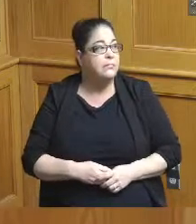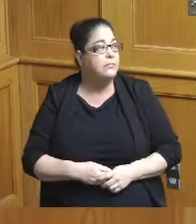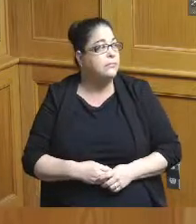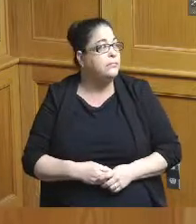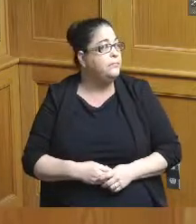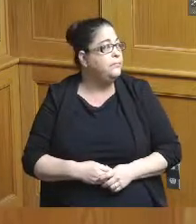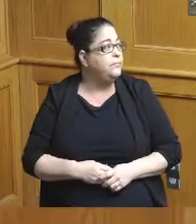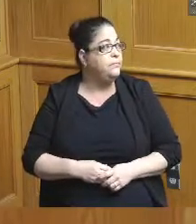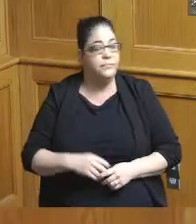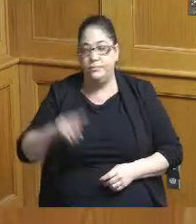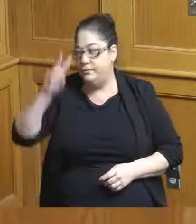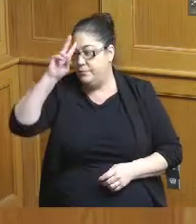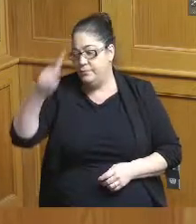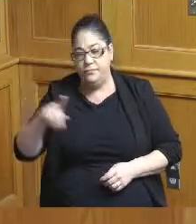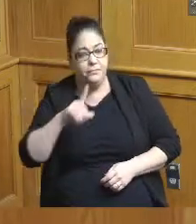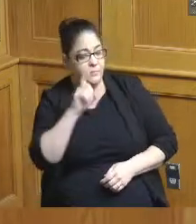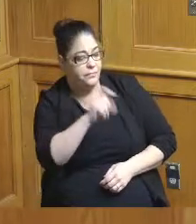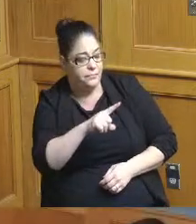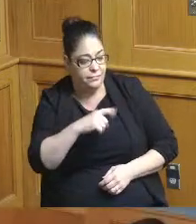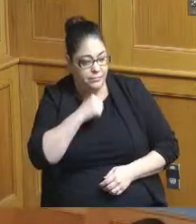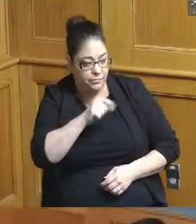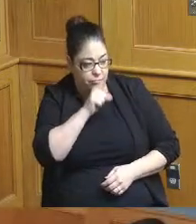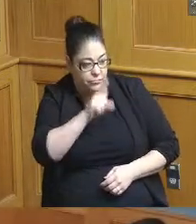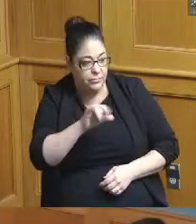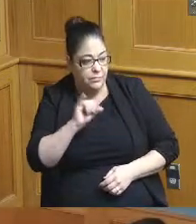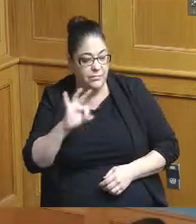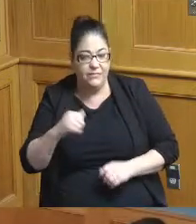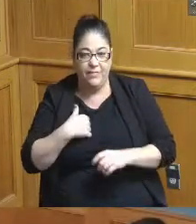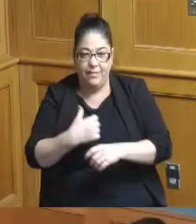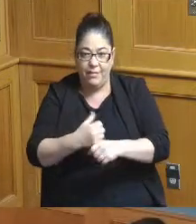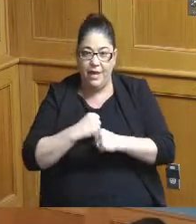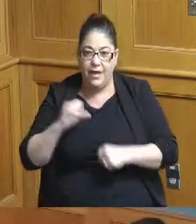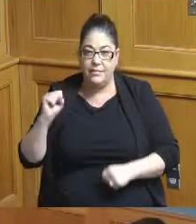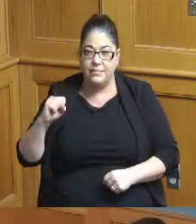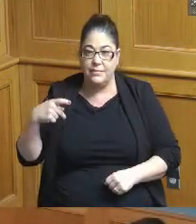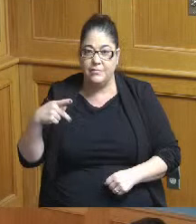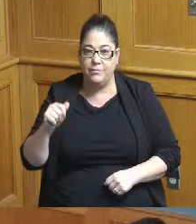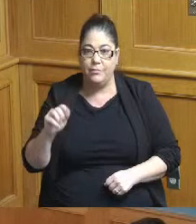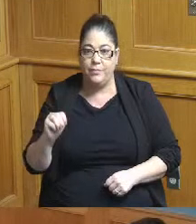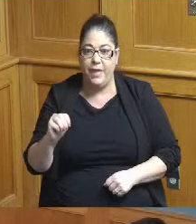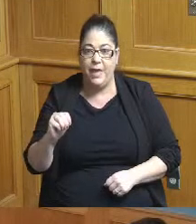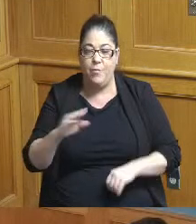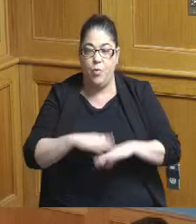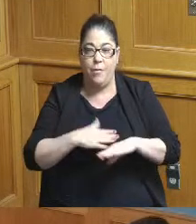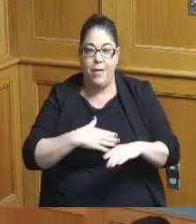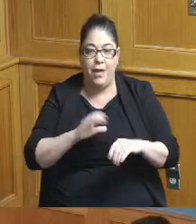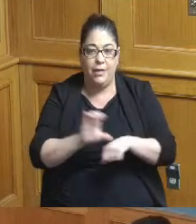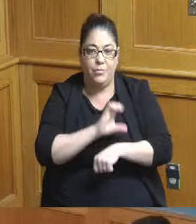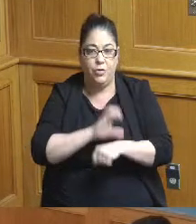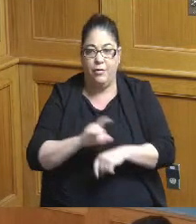yes can I ask I don't know if I got spam or what on my computer I cannot find the November 9th memo